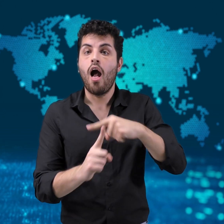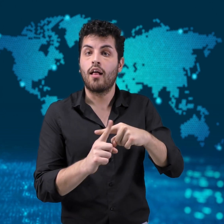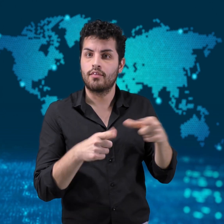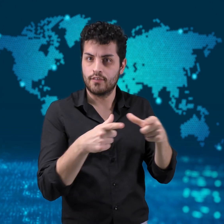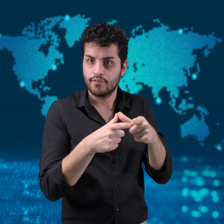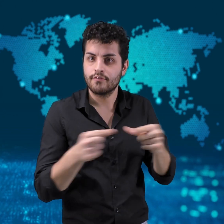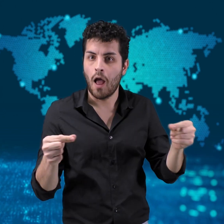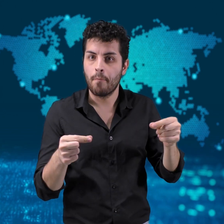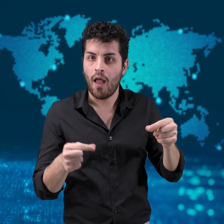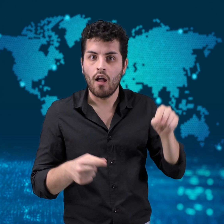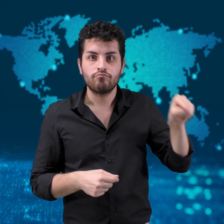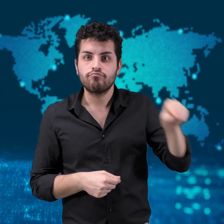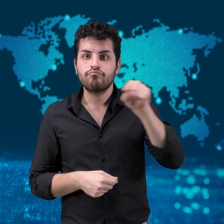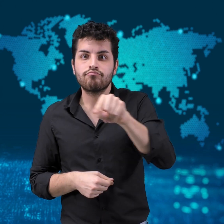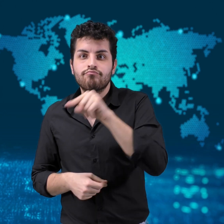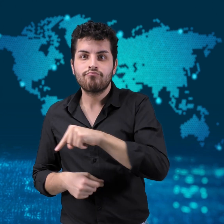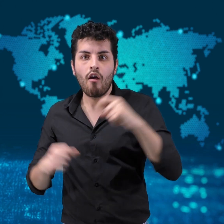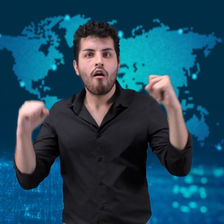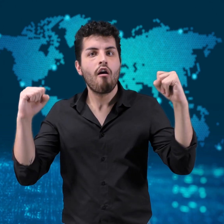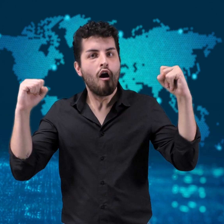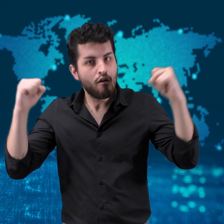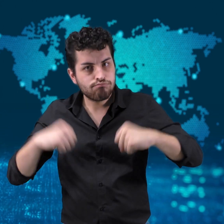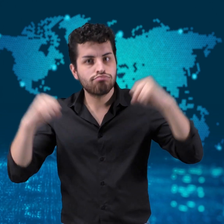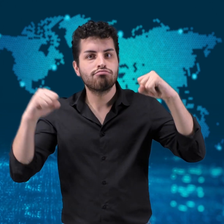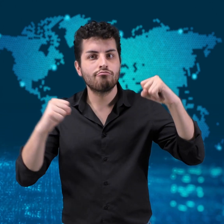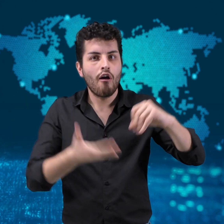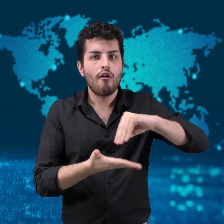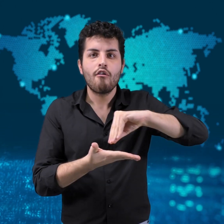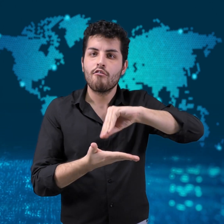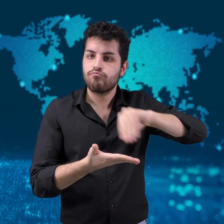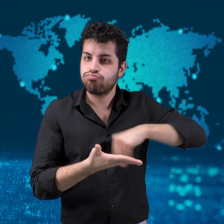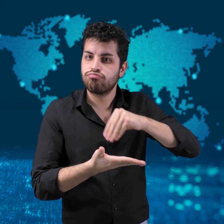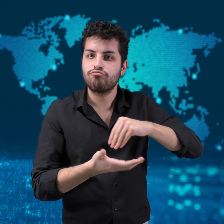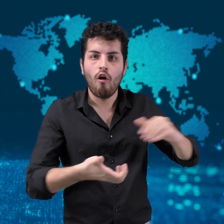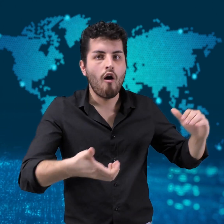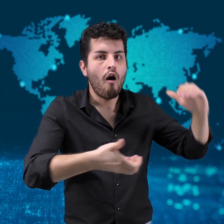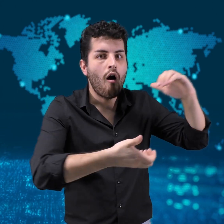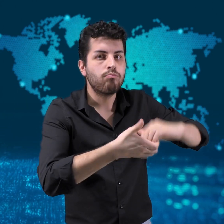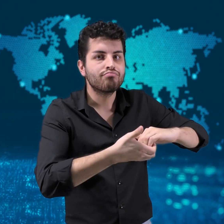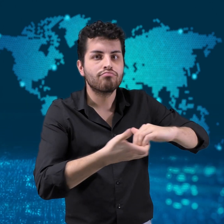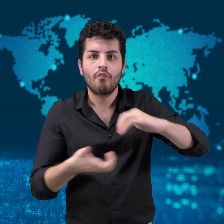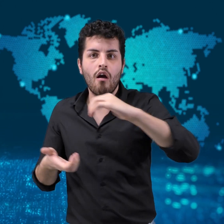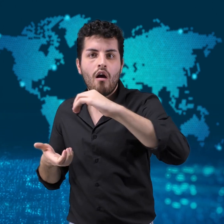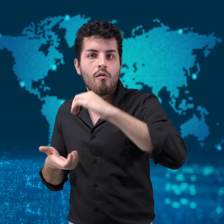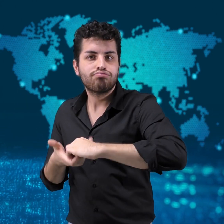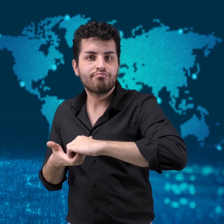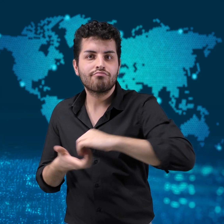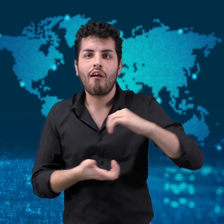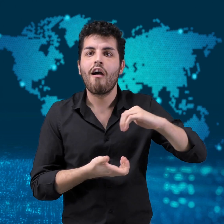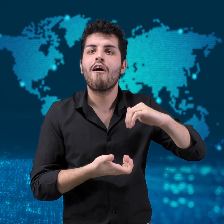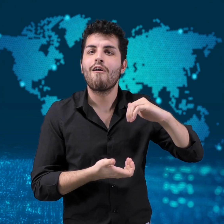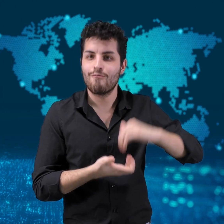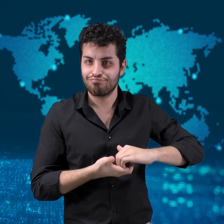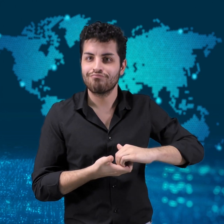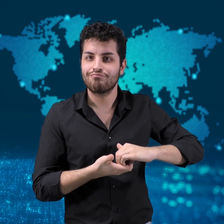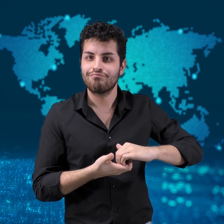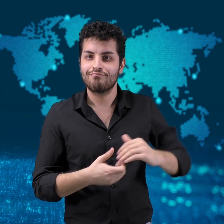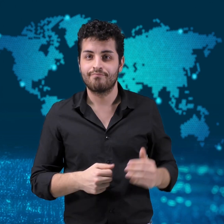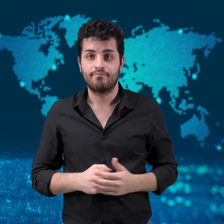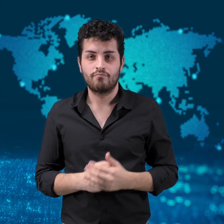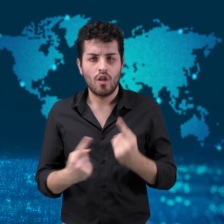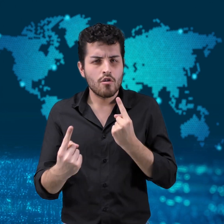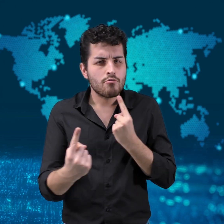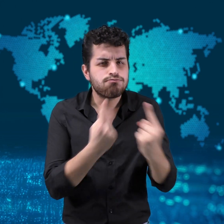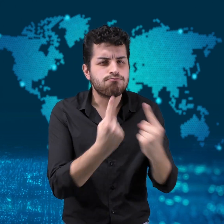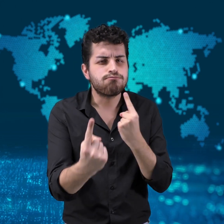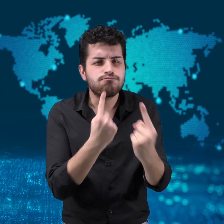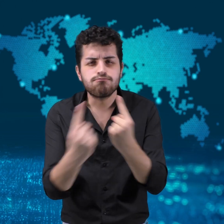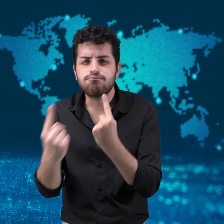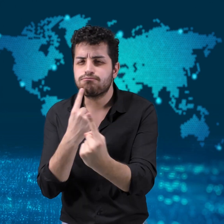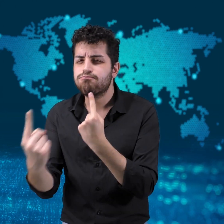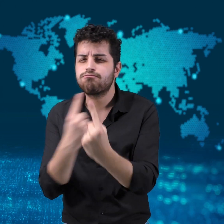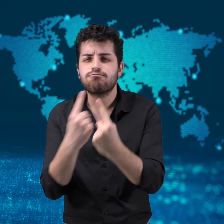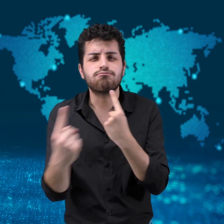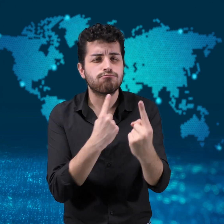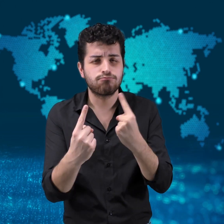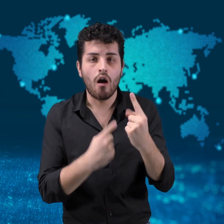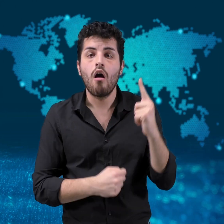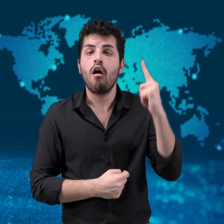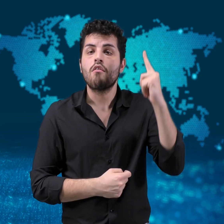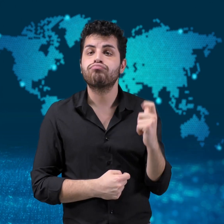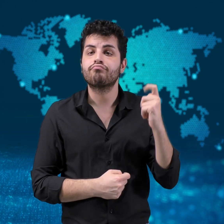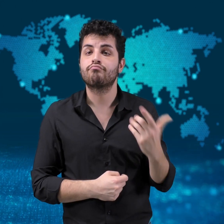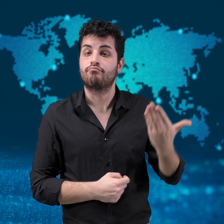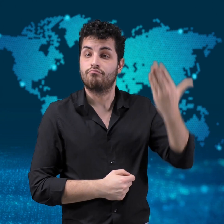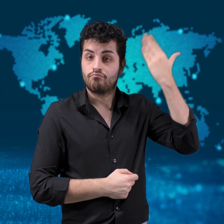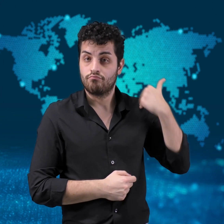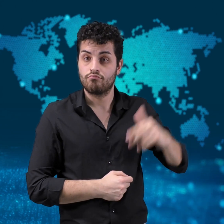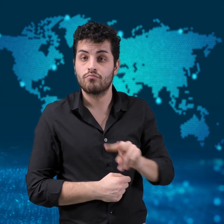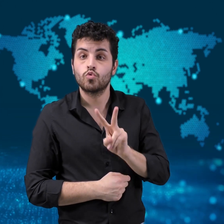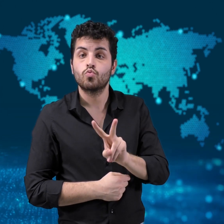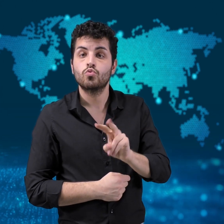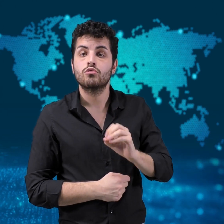It is the first time that China, South Korea, and Japan have signed a trade agreement.